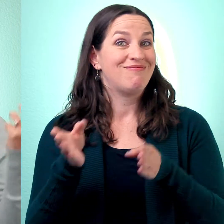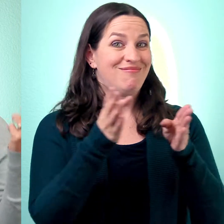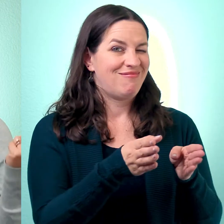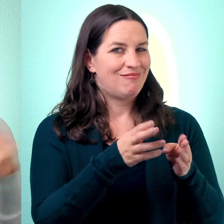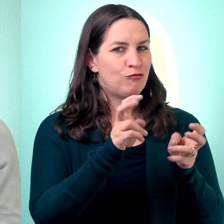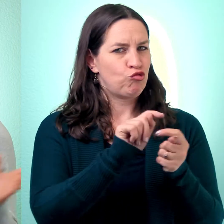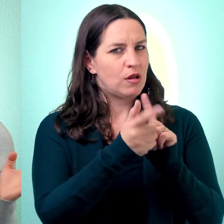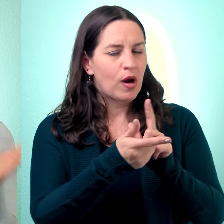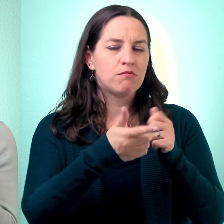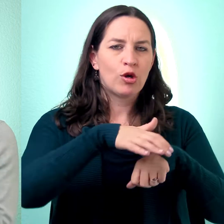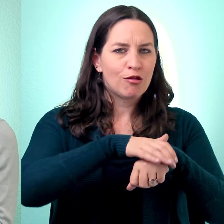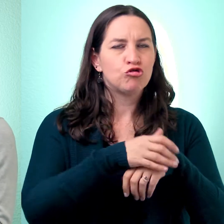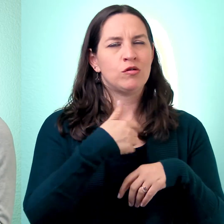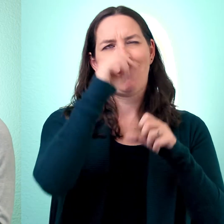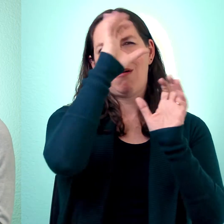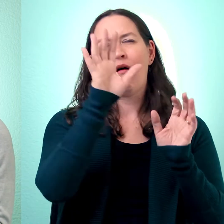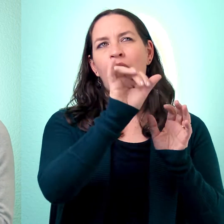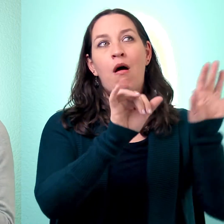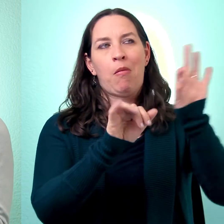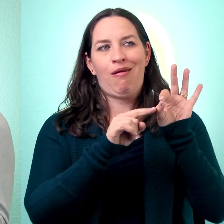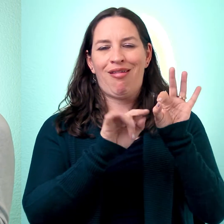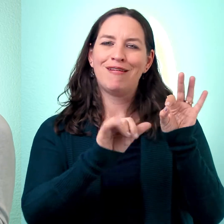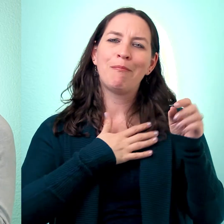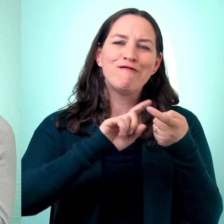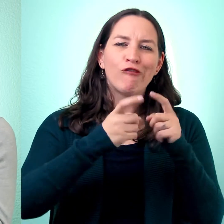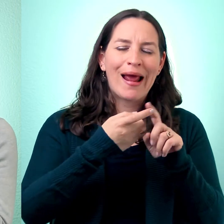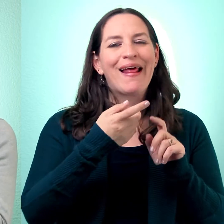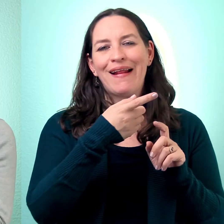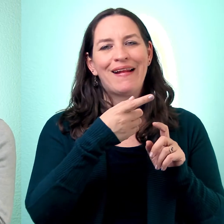ASL. When it switches to transliterating, I think of my consumer or friend who maybe